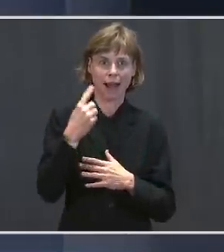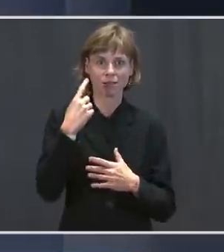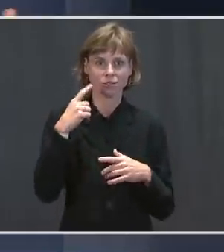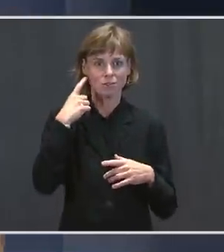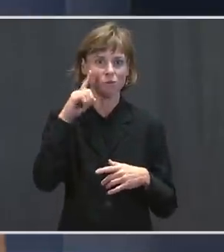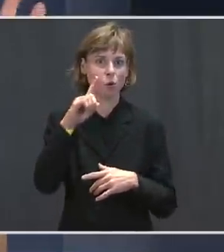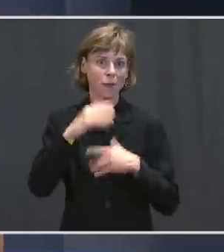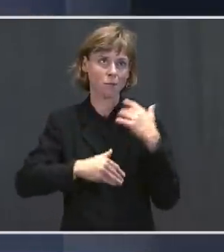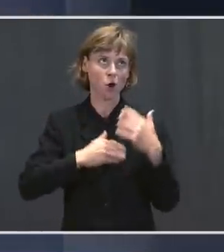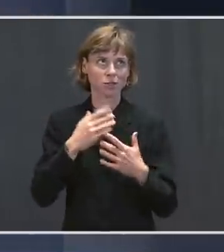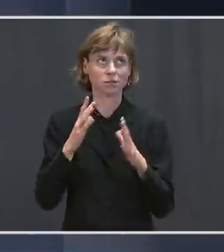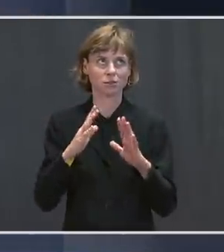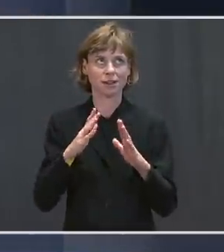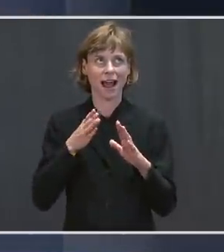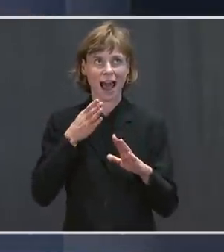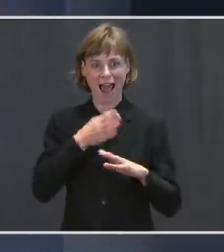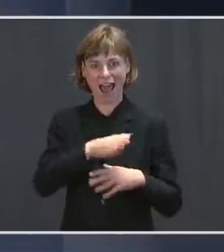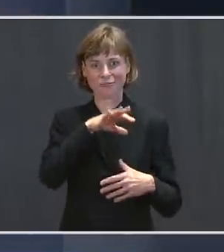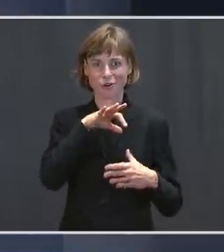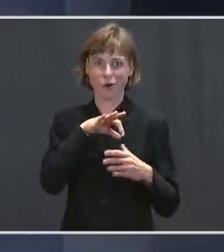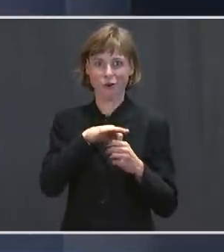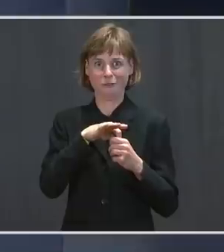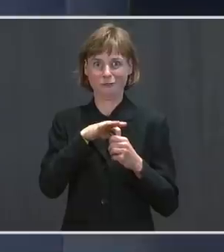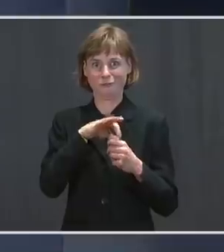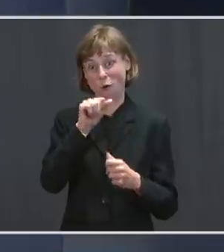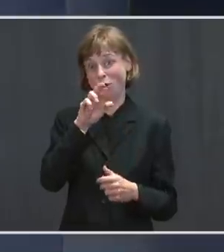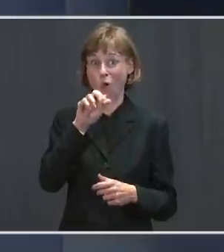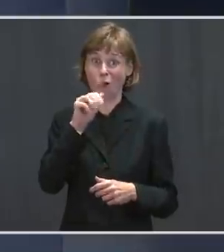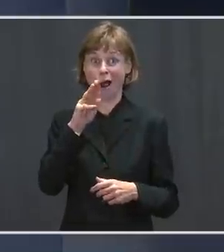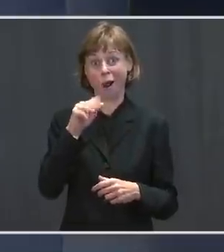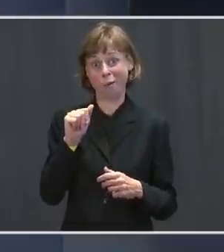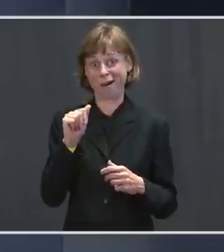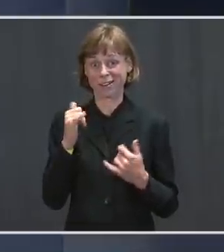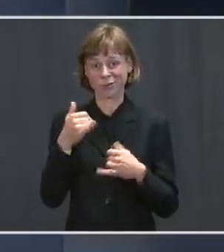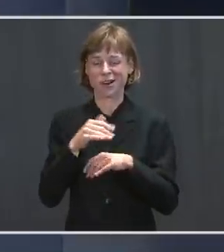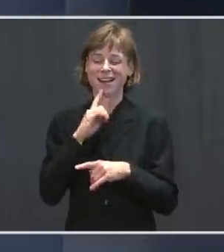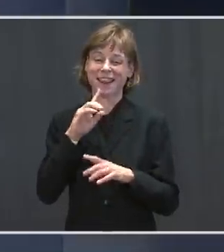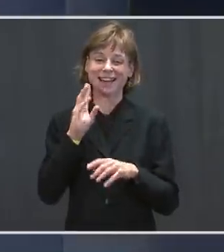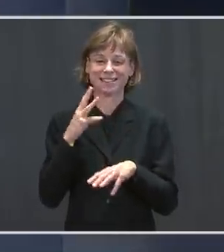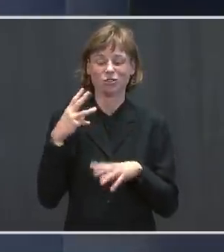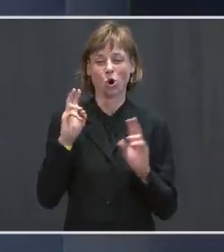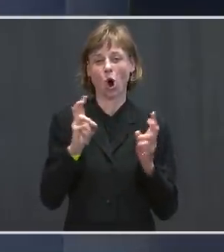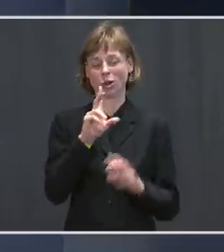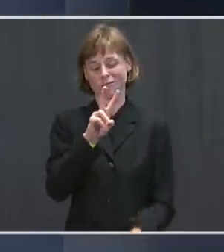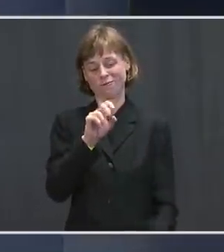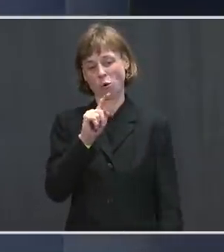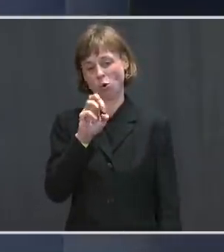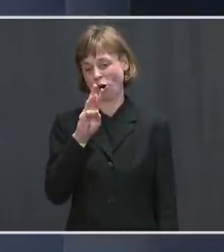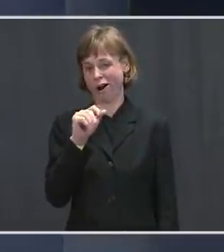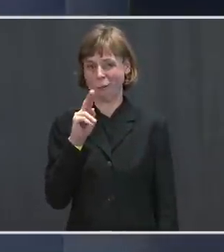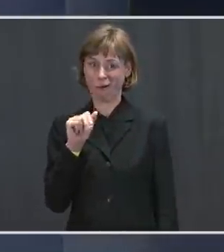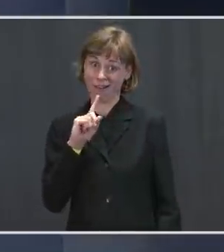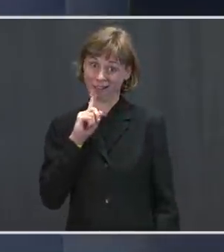actually after the vote-a-rama tonight, that's a very Washington term, but that is literally what it's called. And Republicans will have additional opportunities